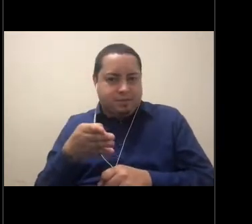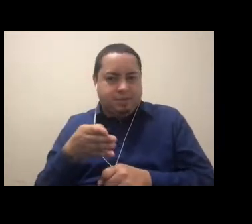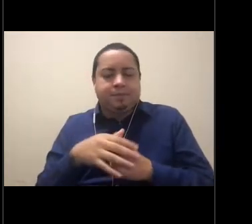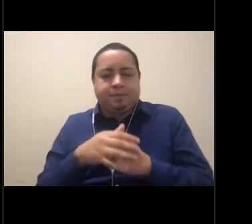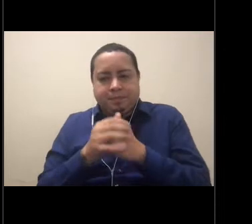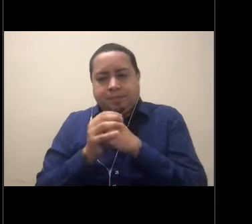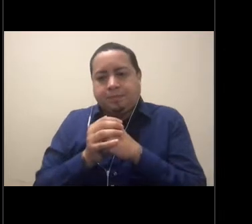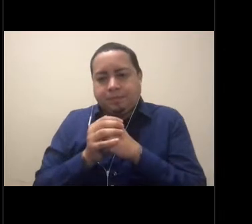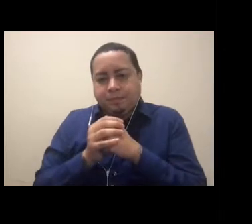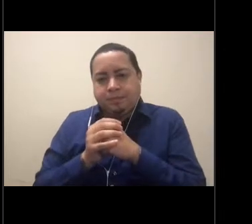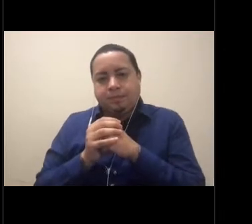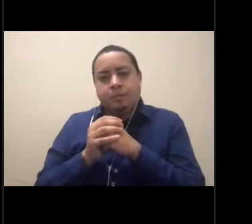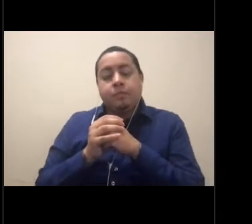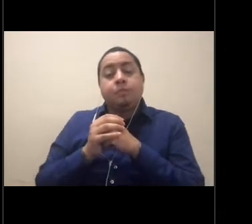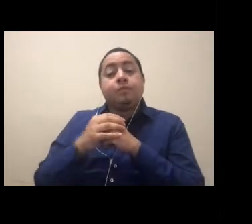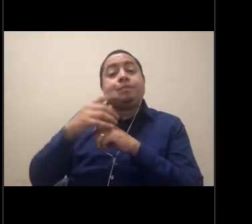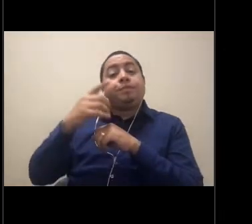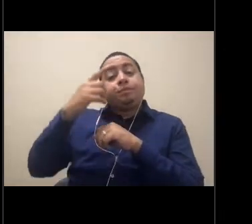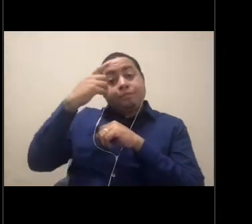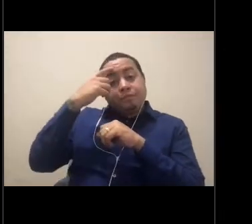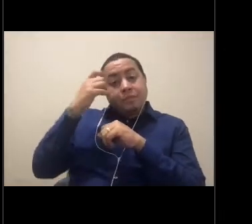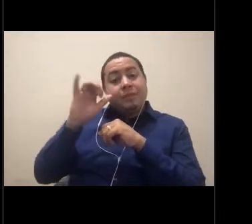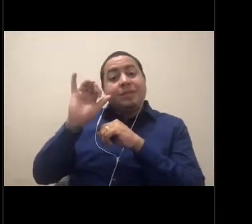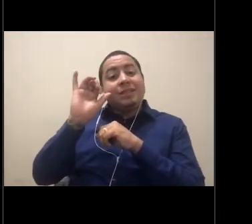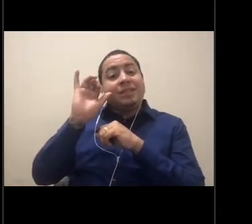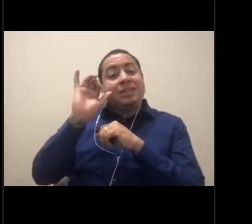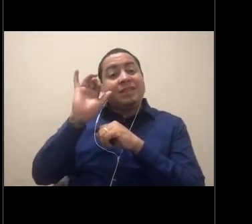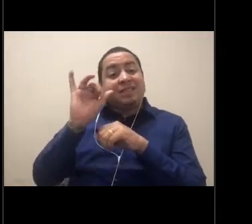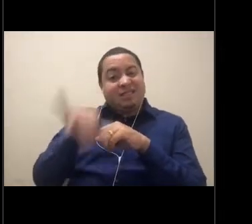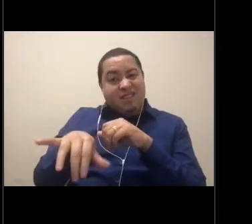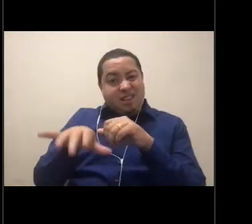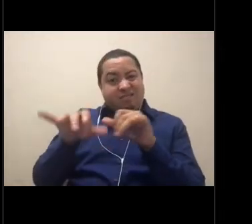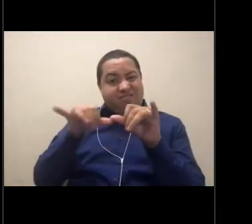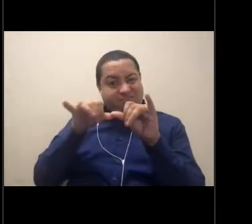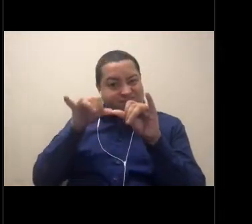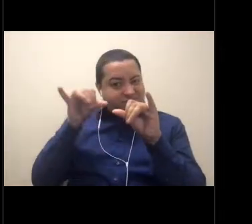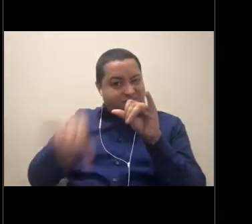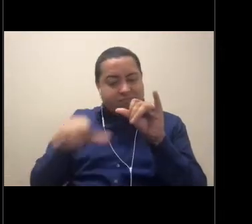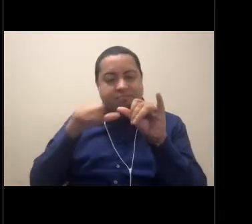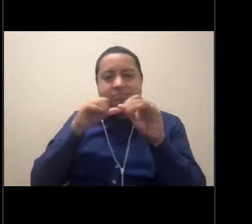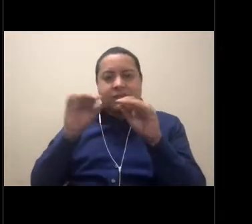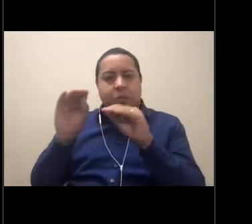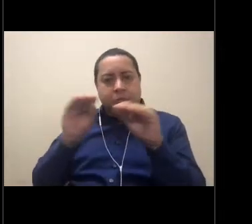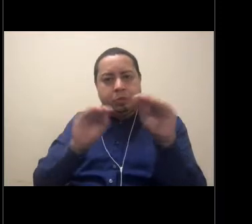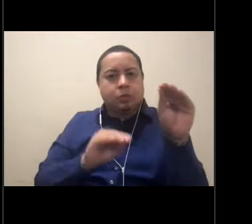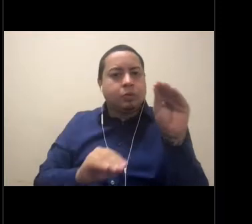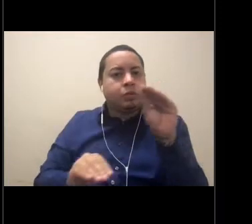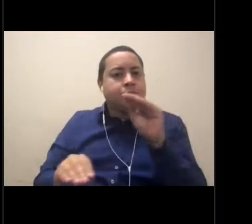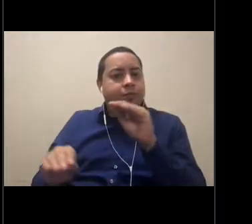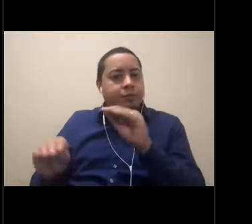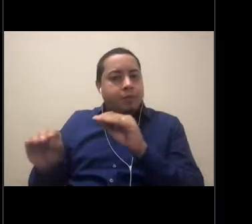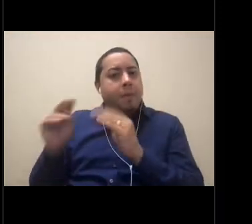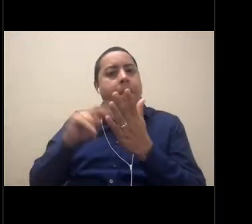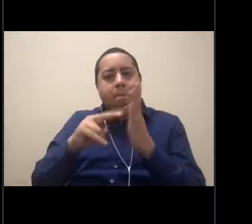And since these are geostationary, and not moving, with respect to where we are, these pretty much stay fixed.